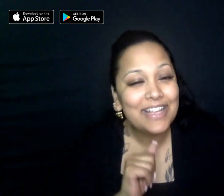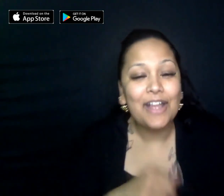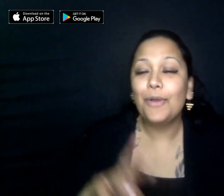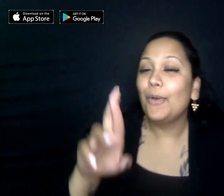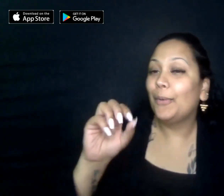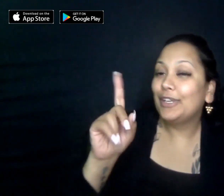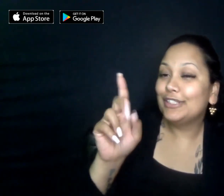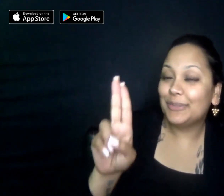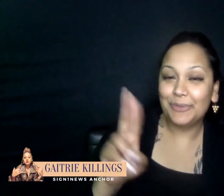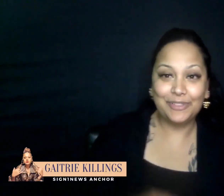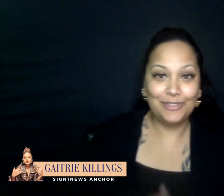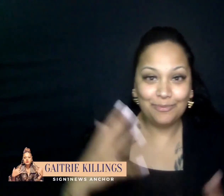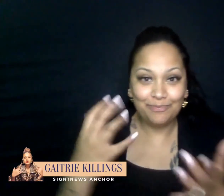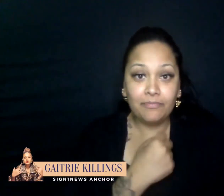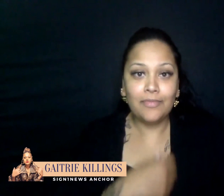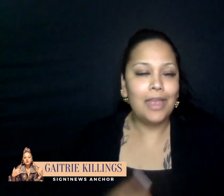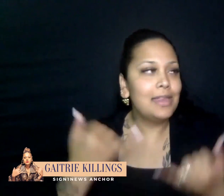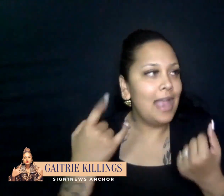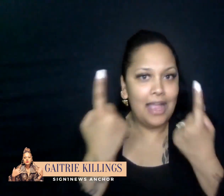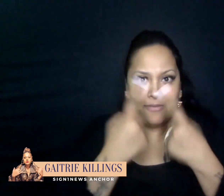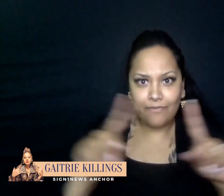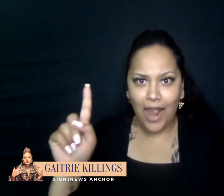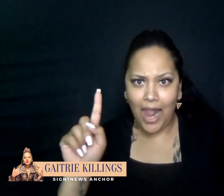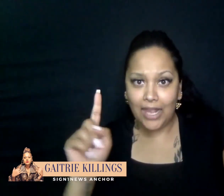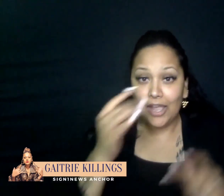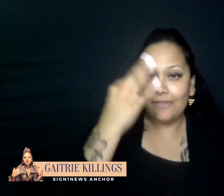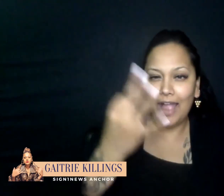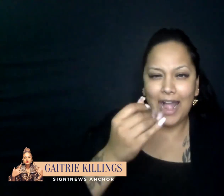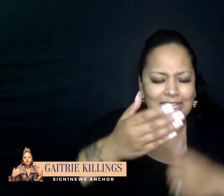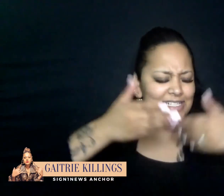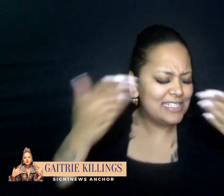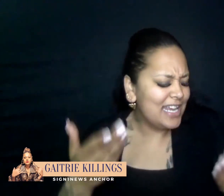and Roku. Now finally, it's Friday.